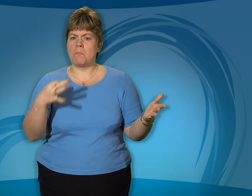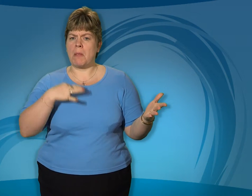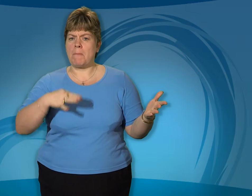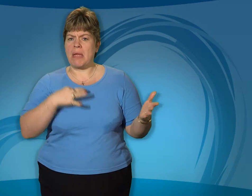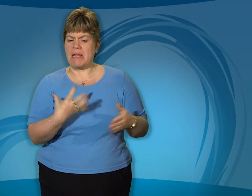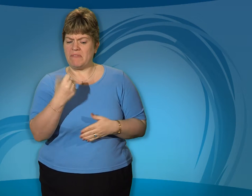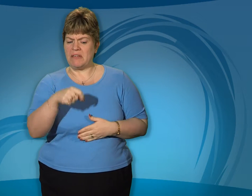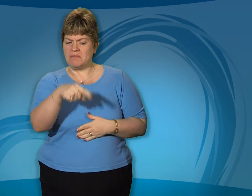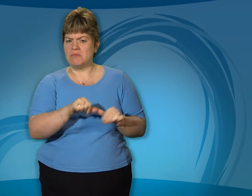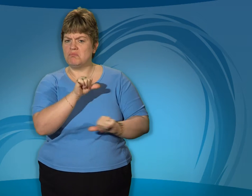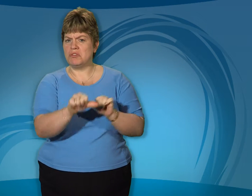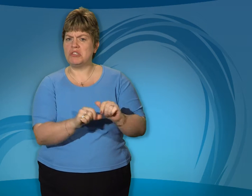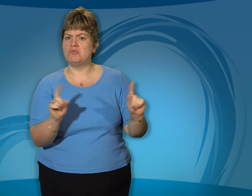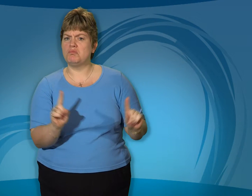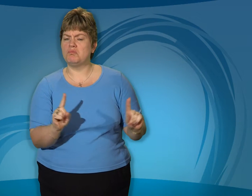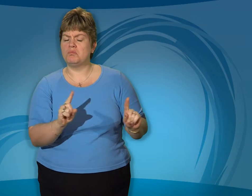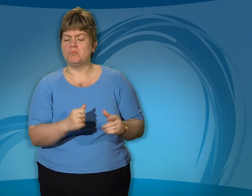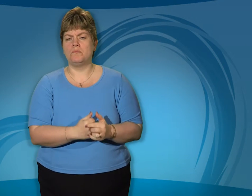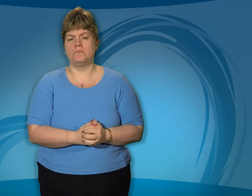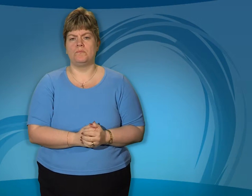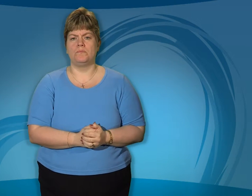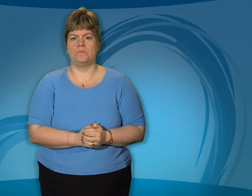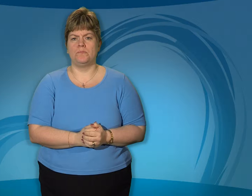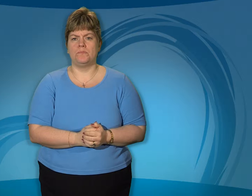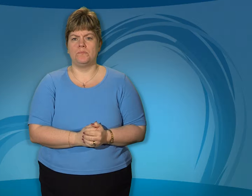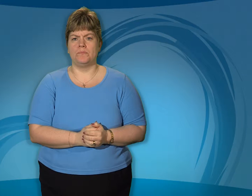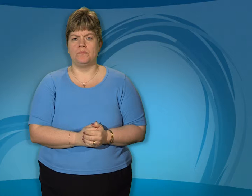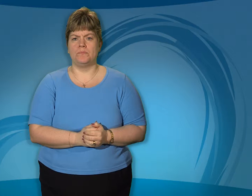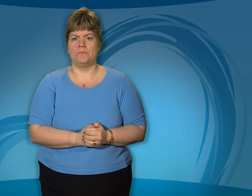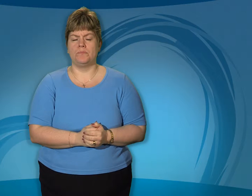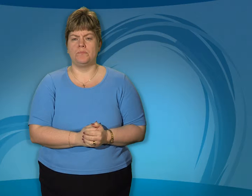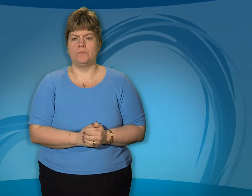What are the benefits of having a flexible sigmoidoscopy carried out?